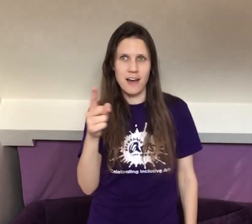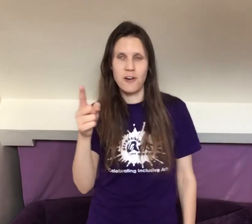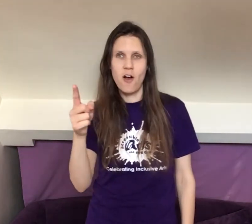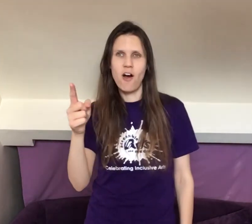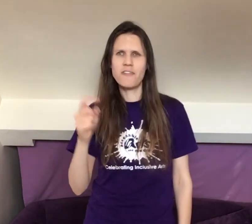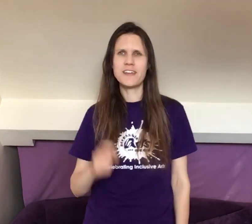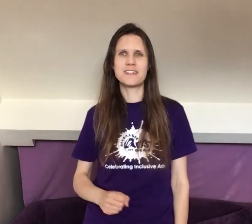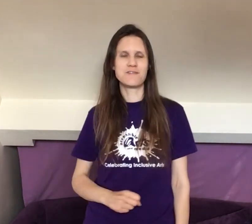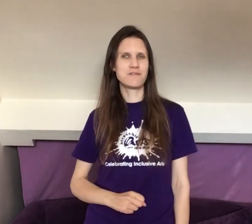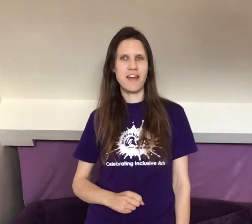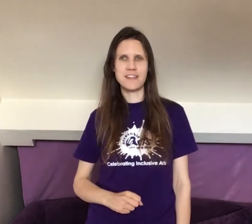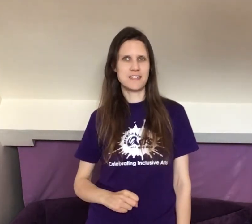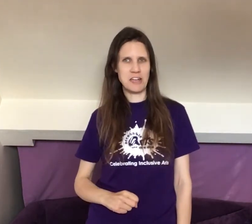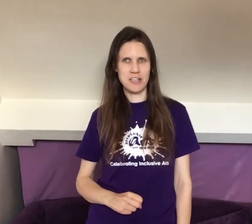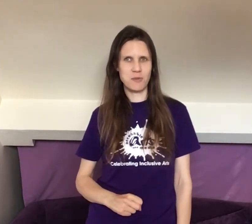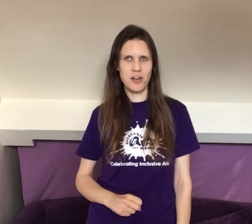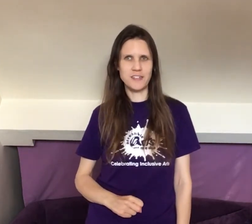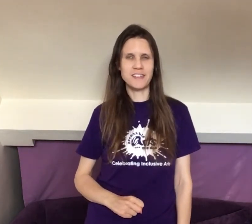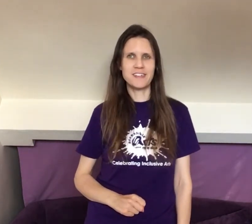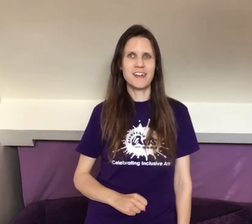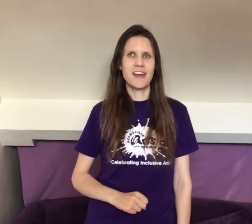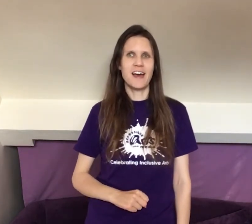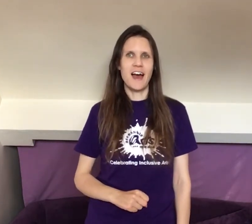Now, offing is a very strange word